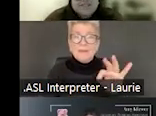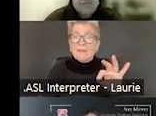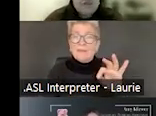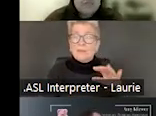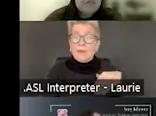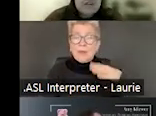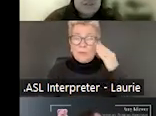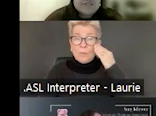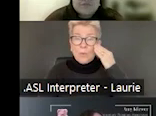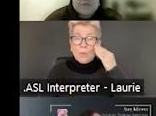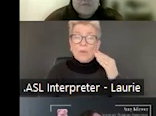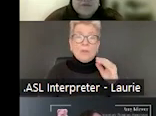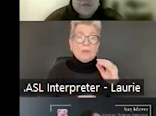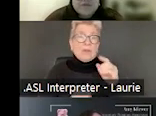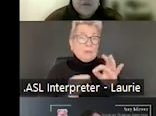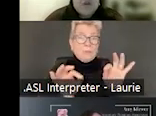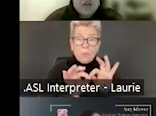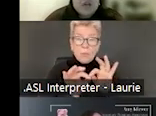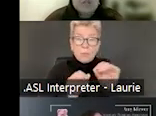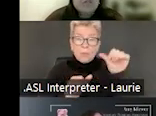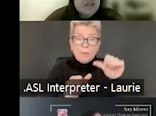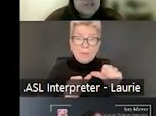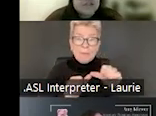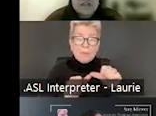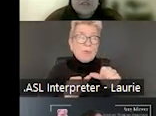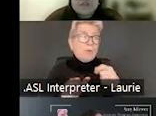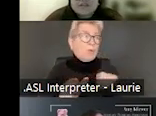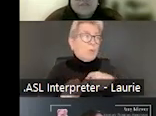it's important for us to remember we all have direct and indirect